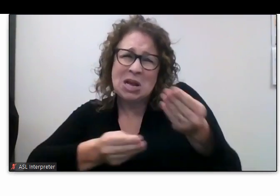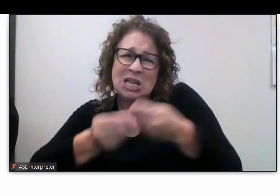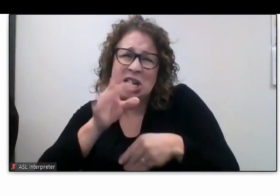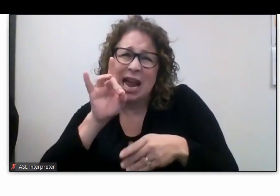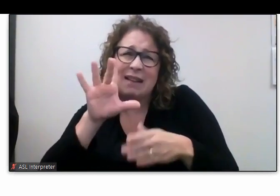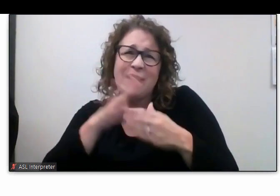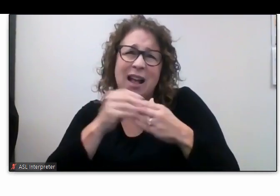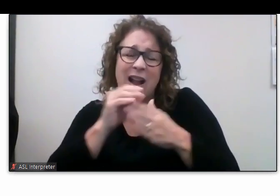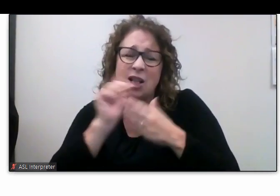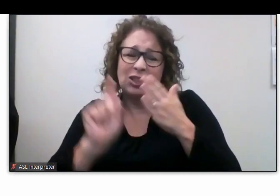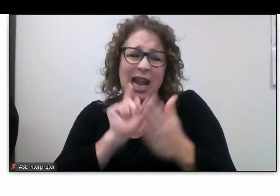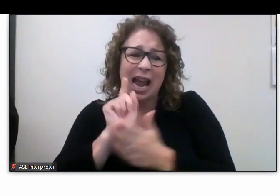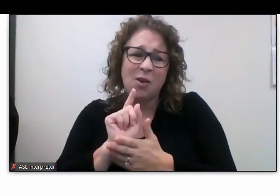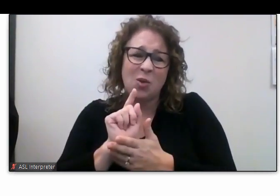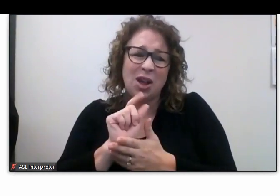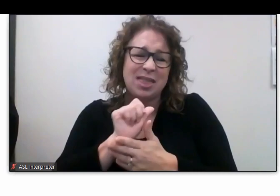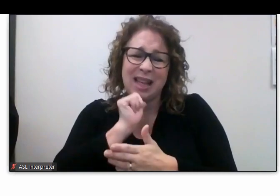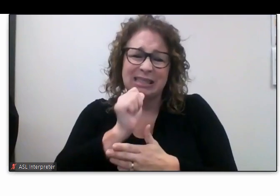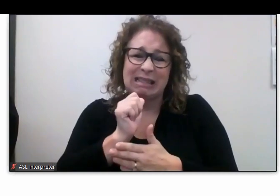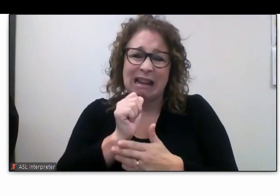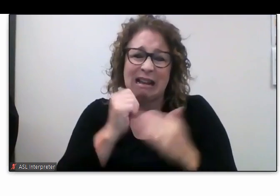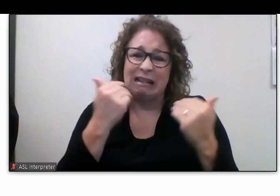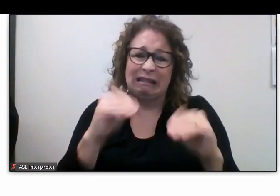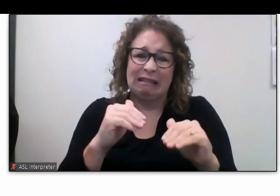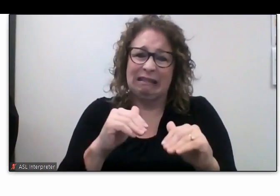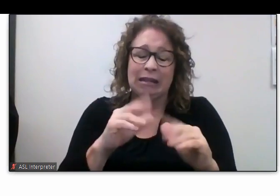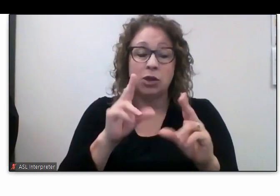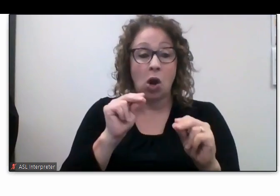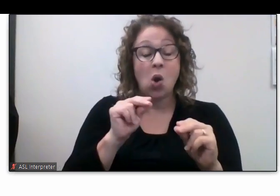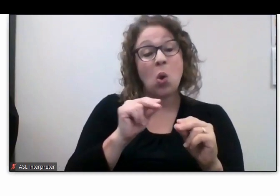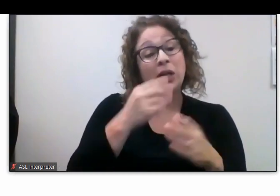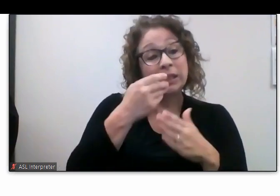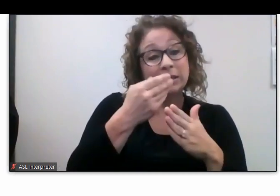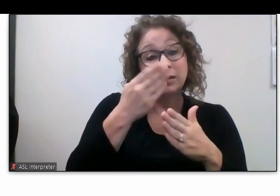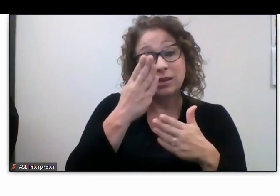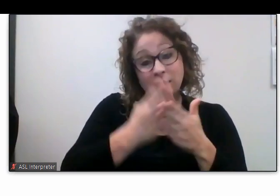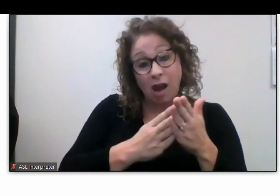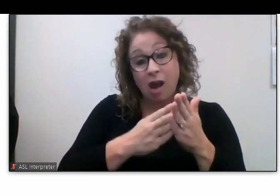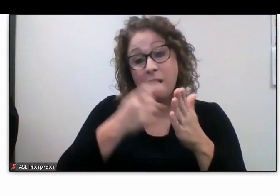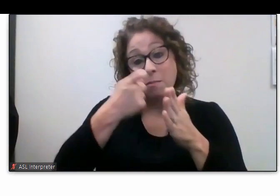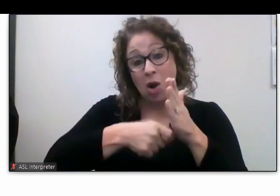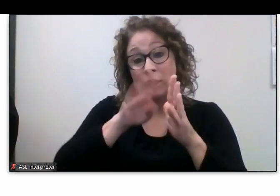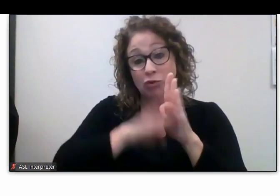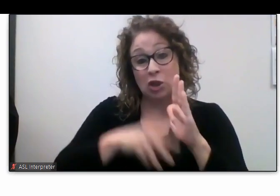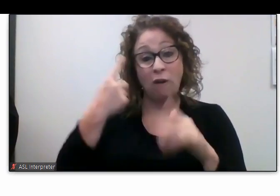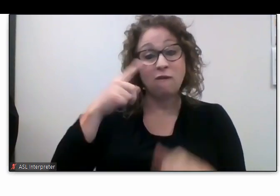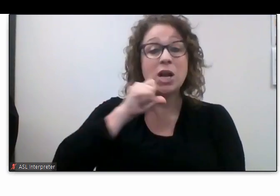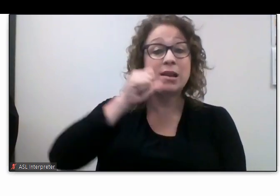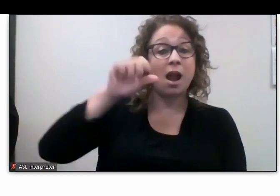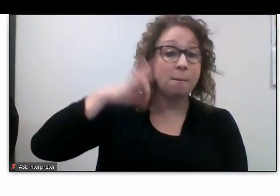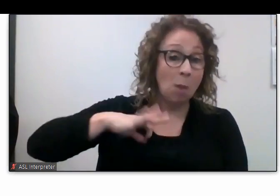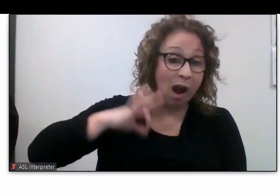That's not a hard and fast rule - there are discounts for nonprofits, there's add-ons for live-streaming.